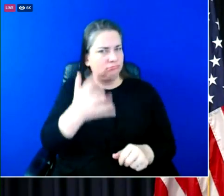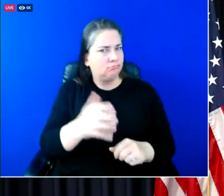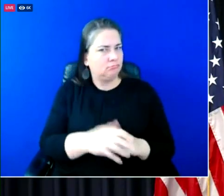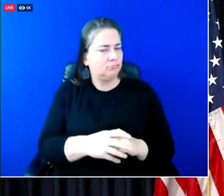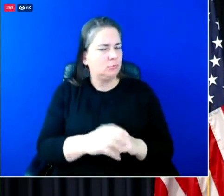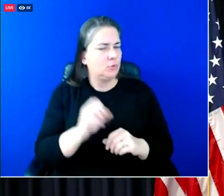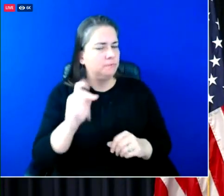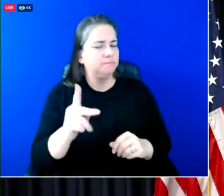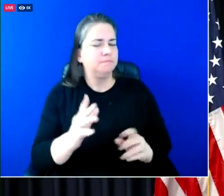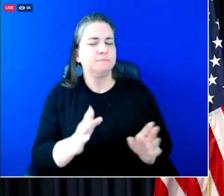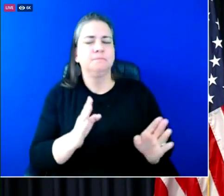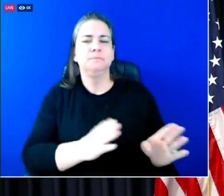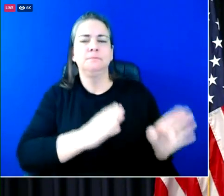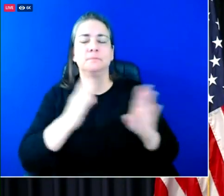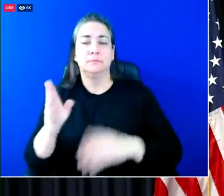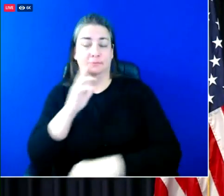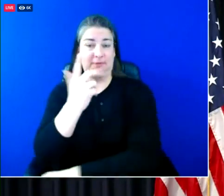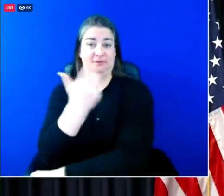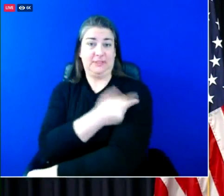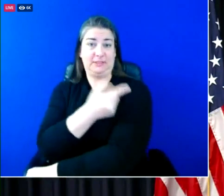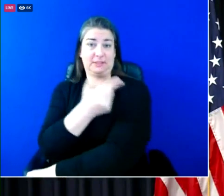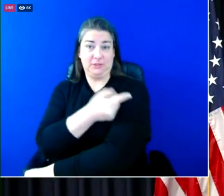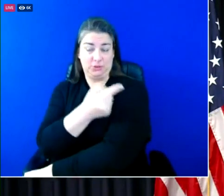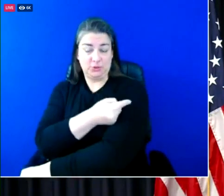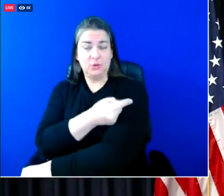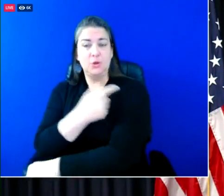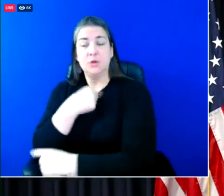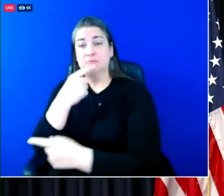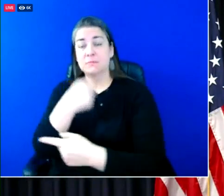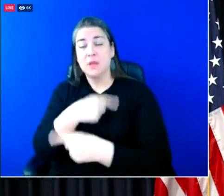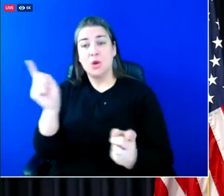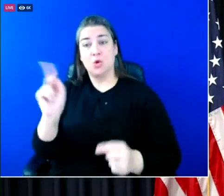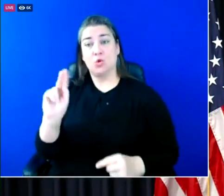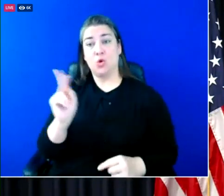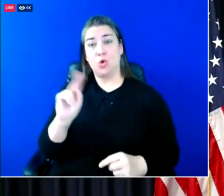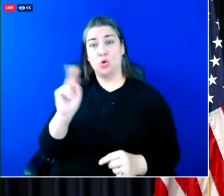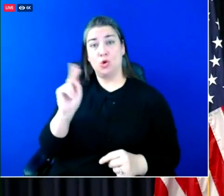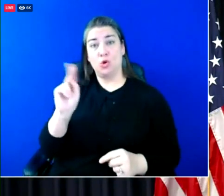Yesterday, we had to announce that our Kroger vaccination program would need